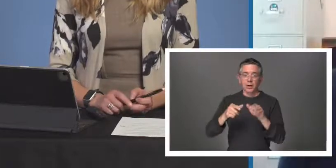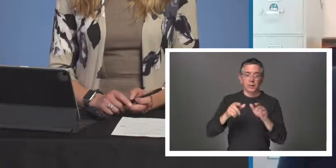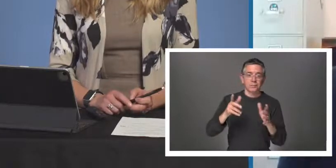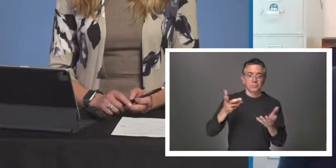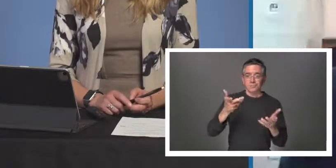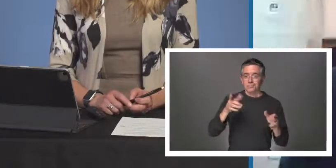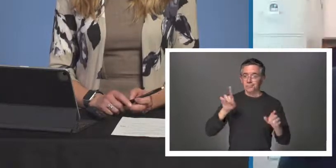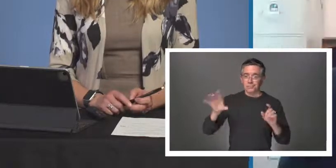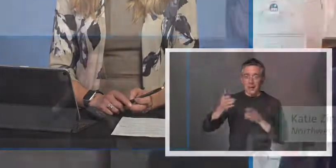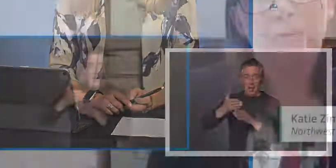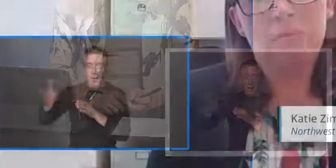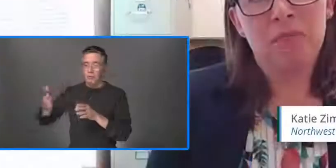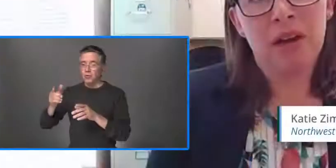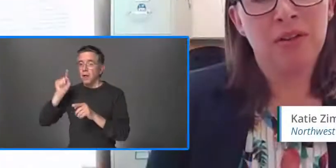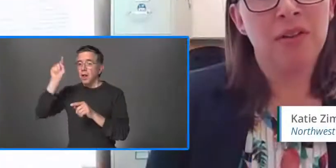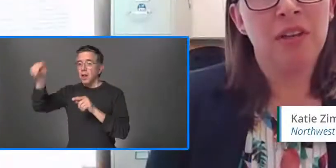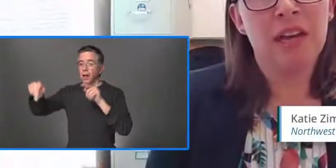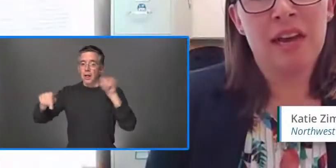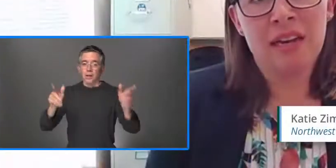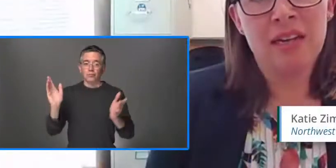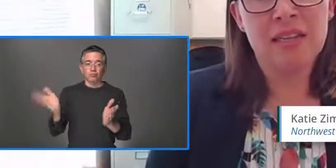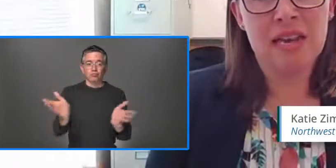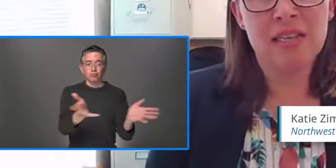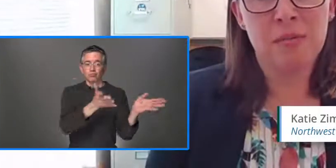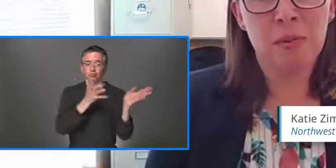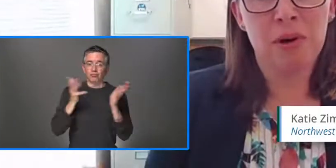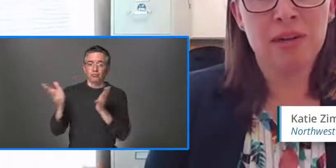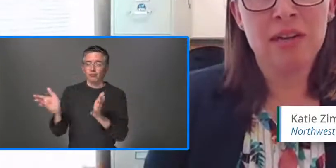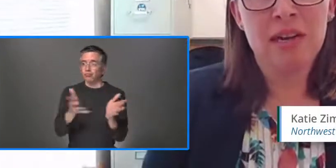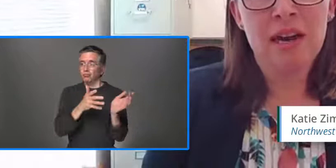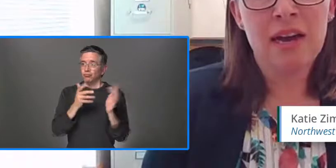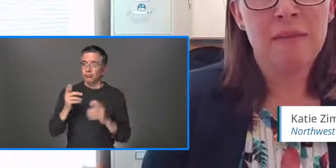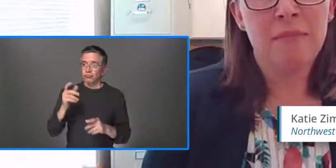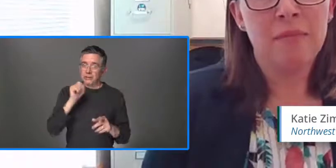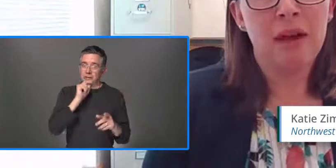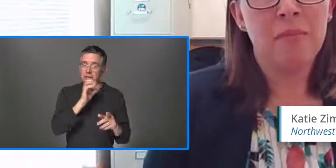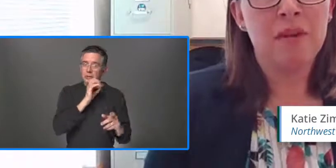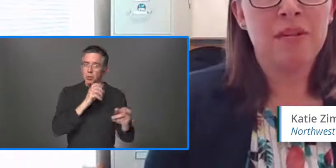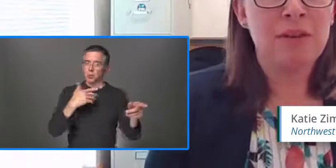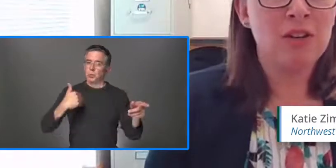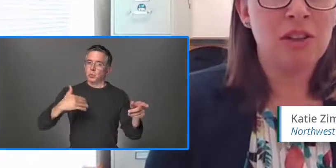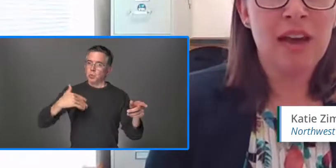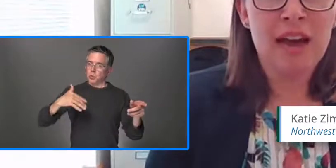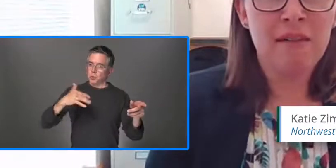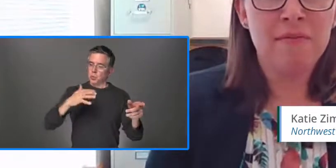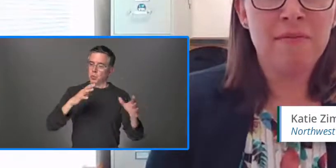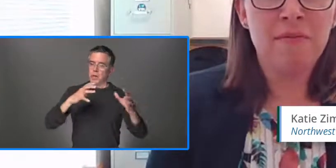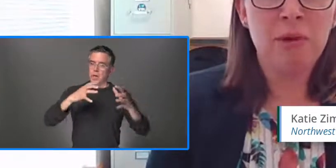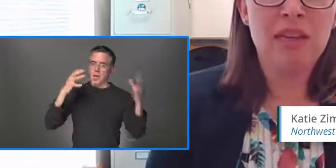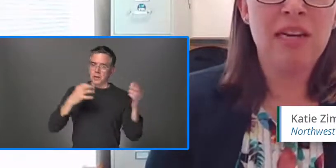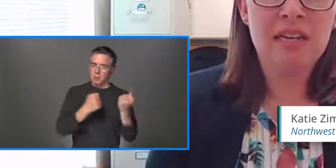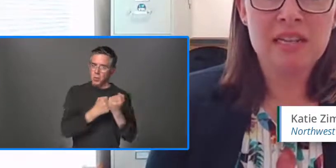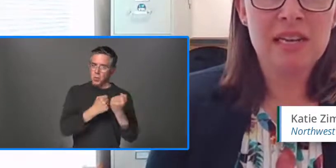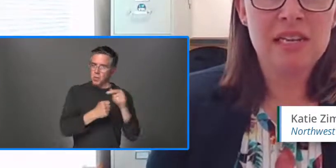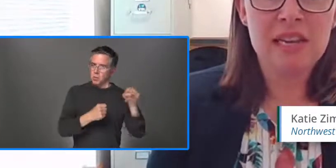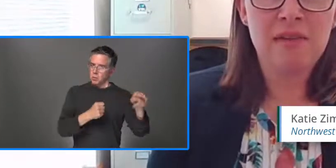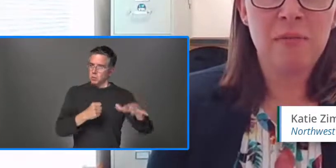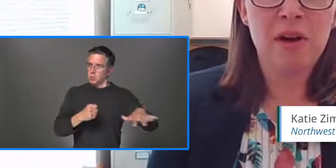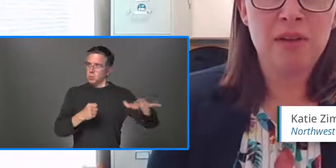who is, you know, elderly and needs that support, helping to make sure they have what they need to stay safe,